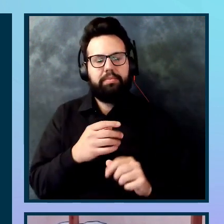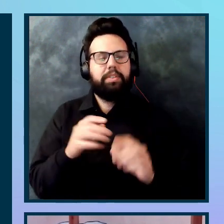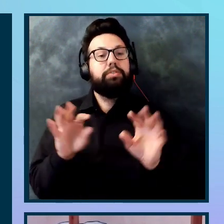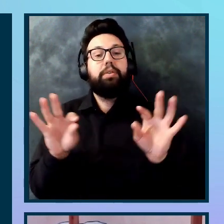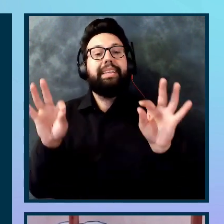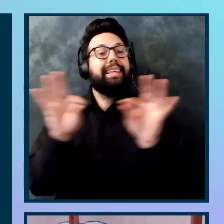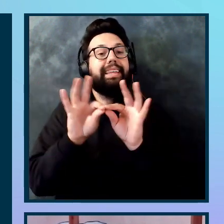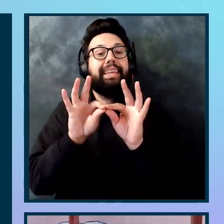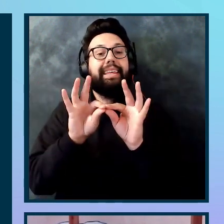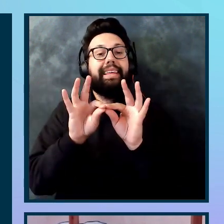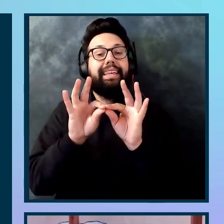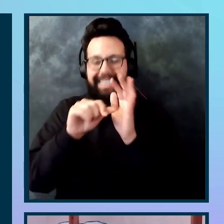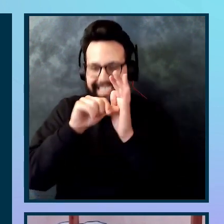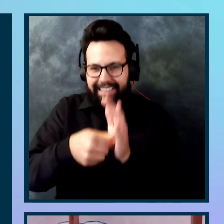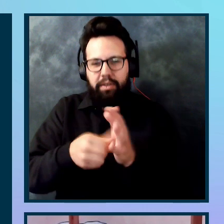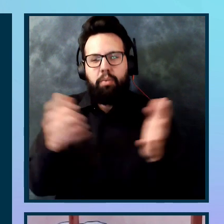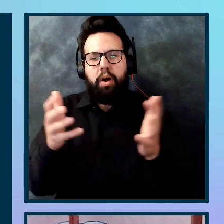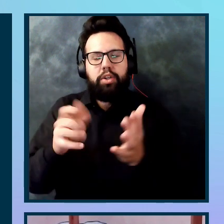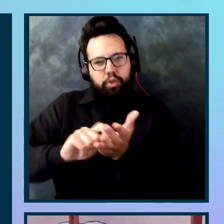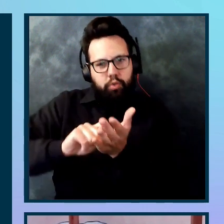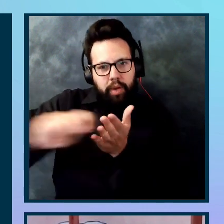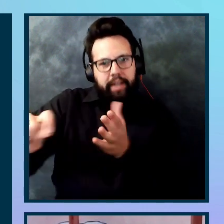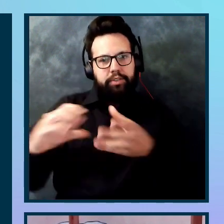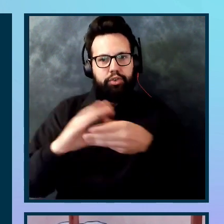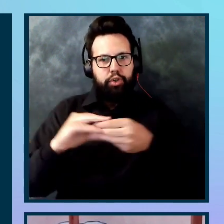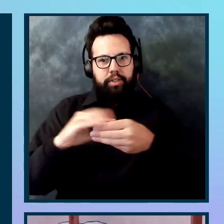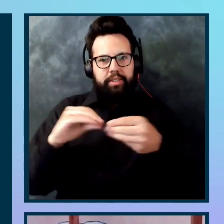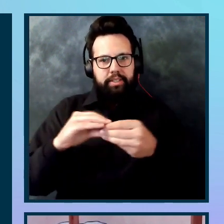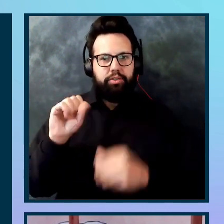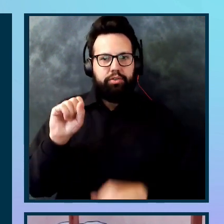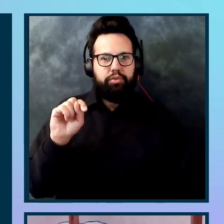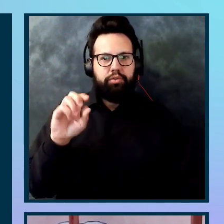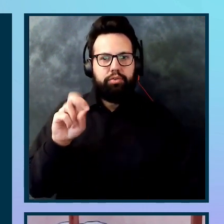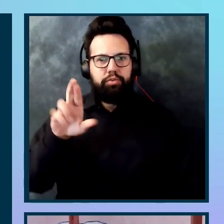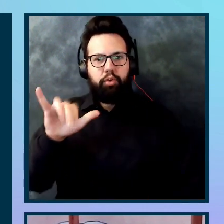and this is something that we kinda overlooked at first, but when we dove into the story-writing bit,